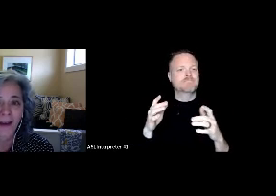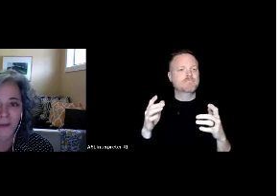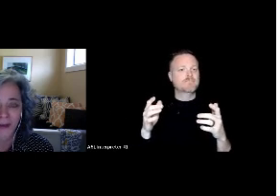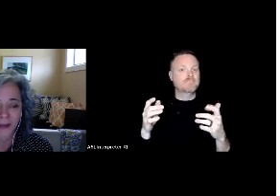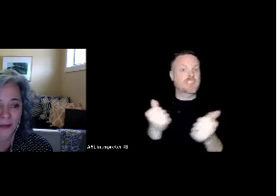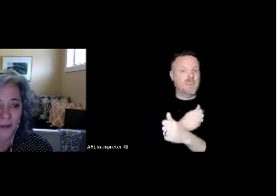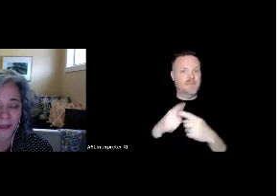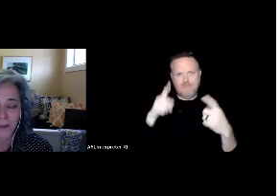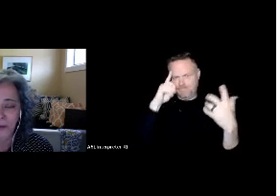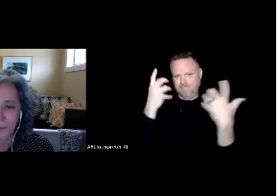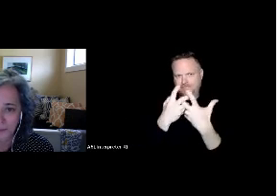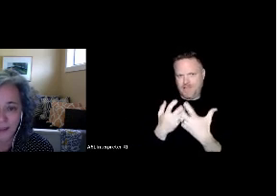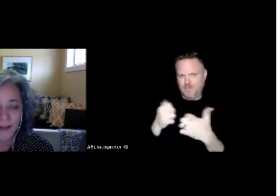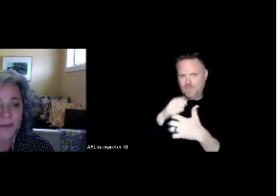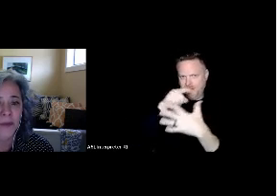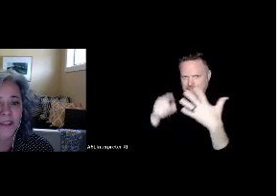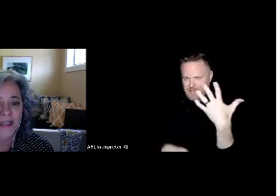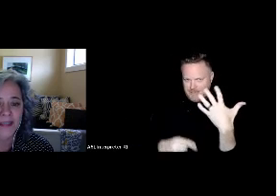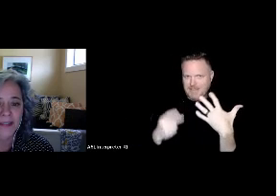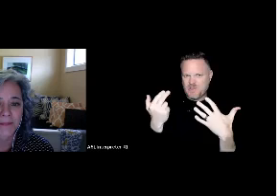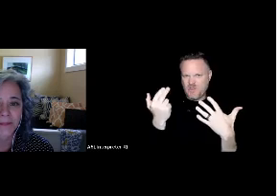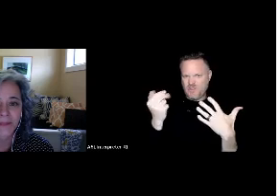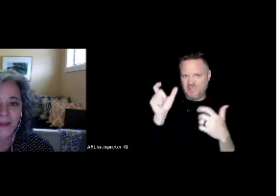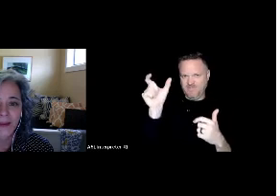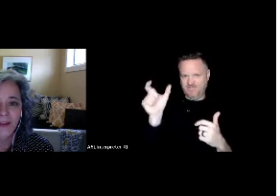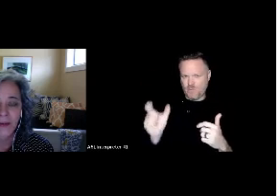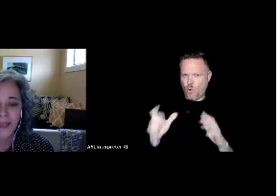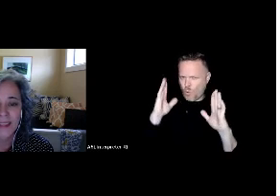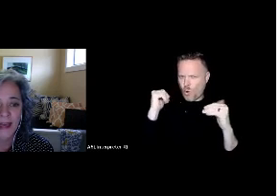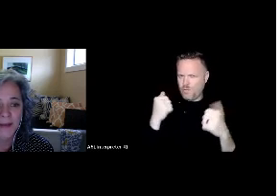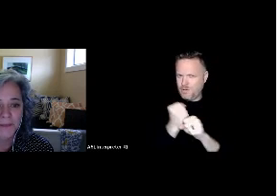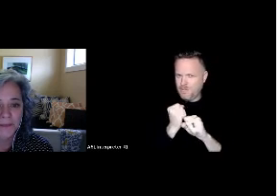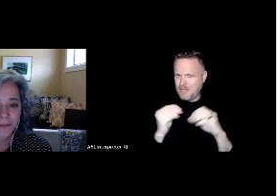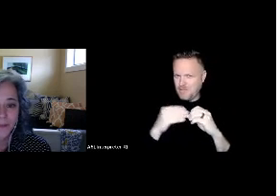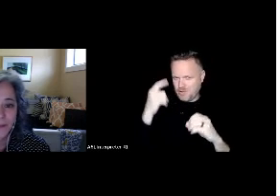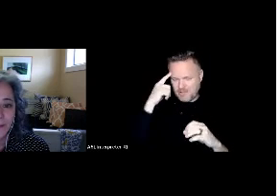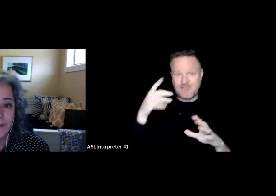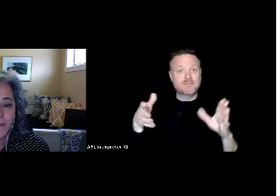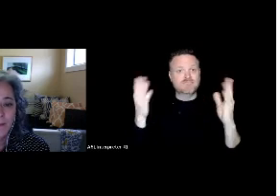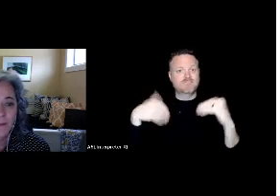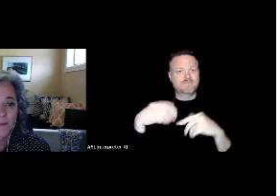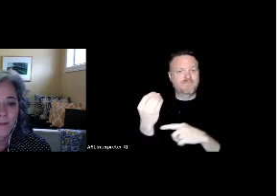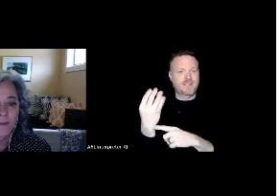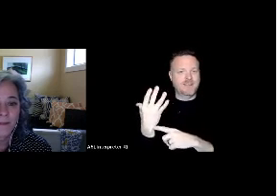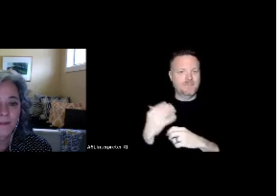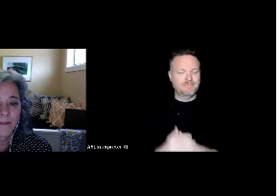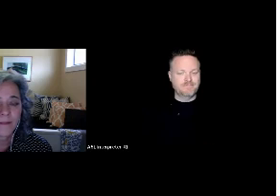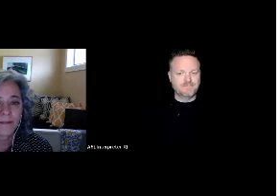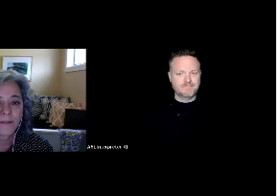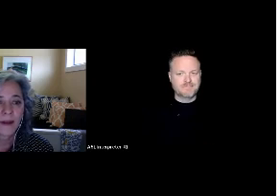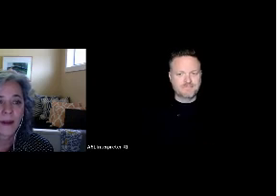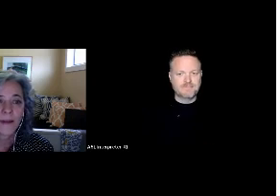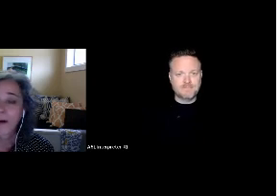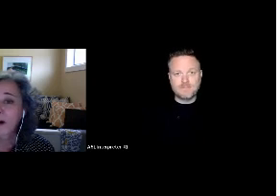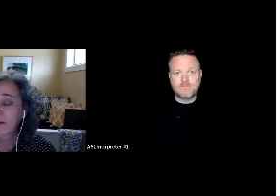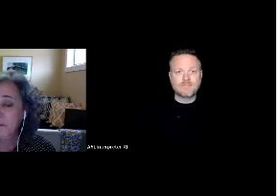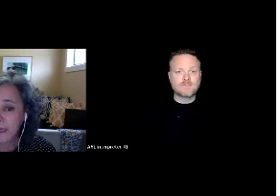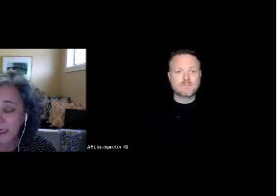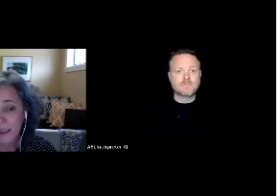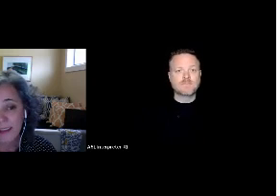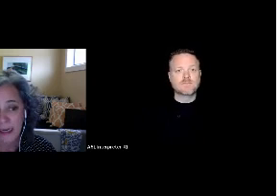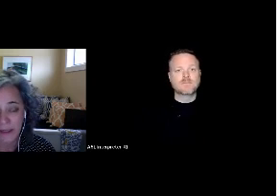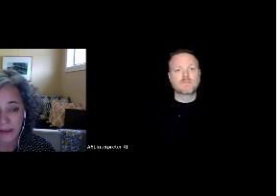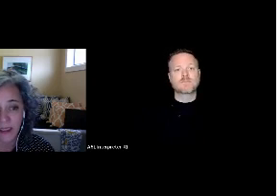with. And it will make a little bit more sense. So next slide. There are three statements that